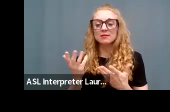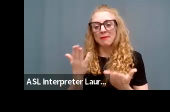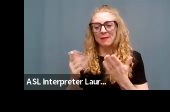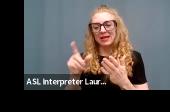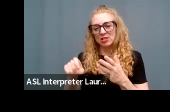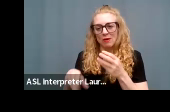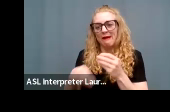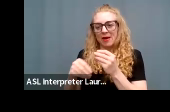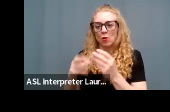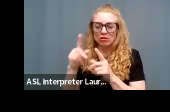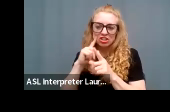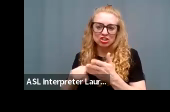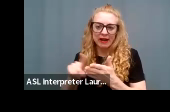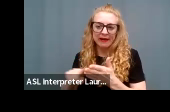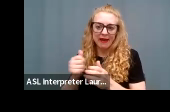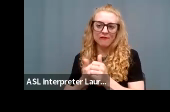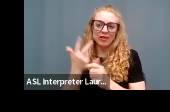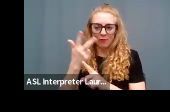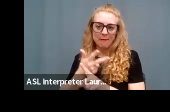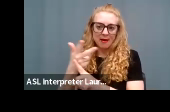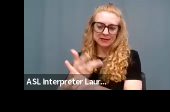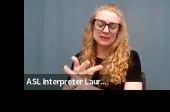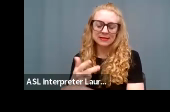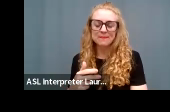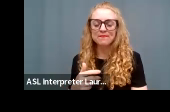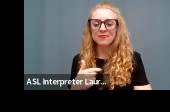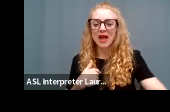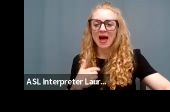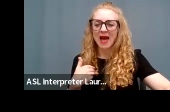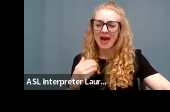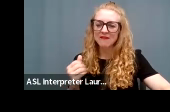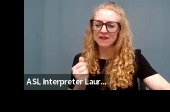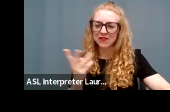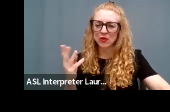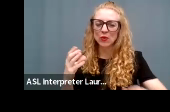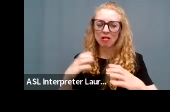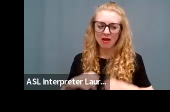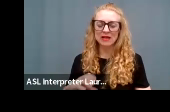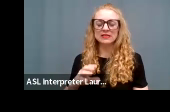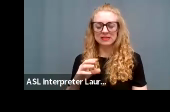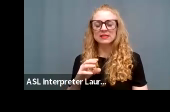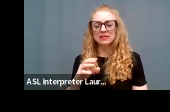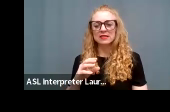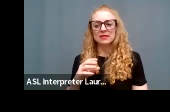that every three months I've got a couple of of um clients of mine that have multiple sclerosis